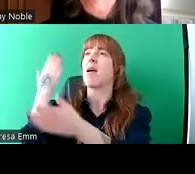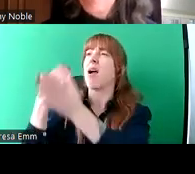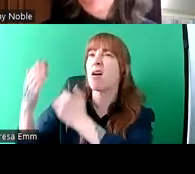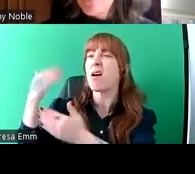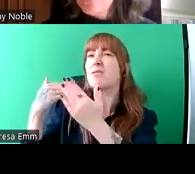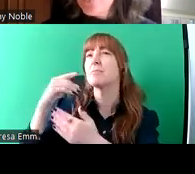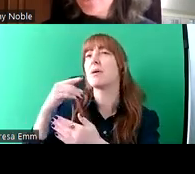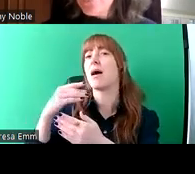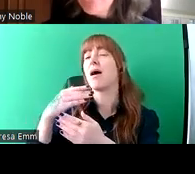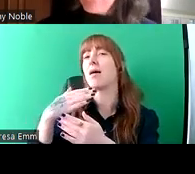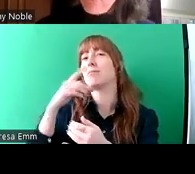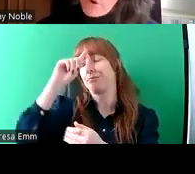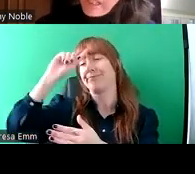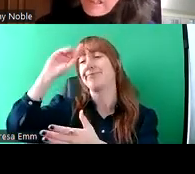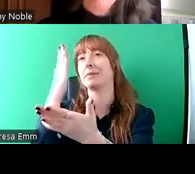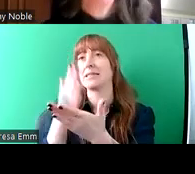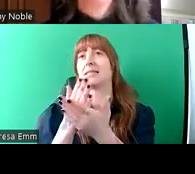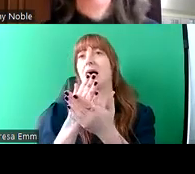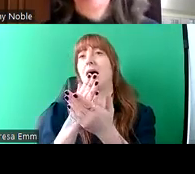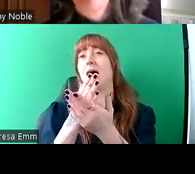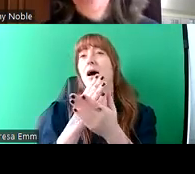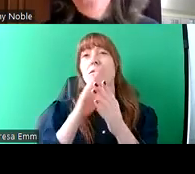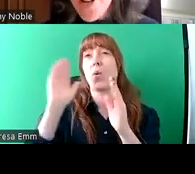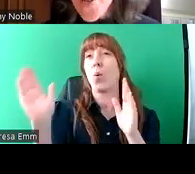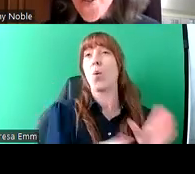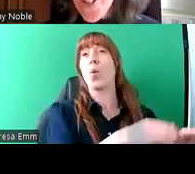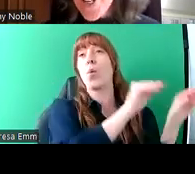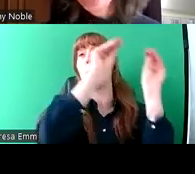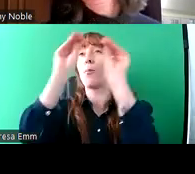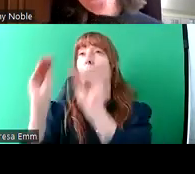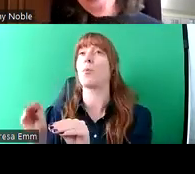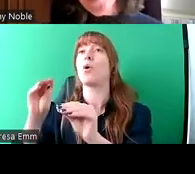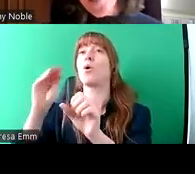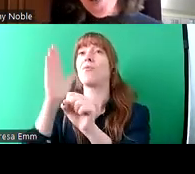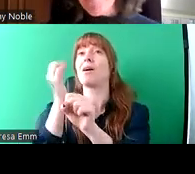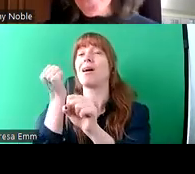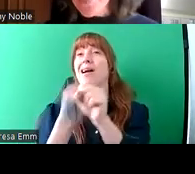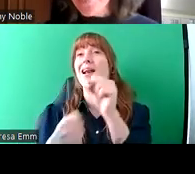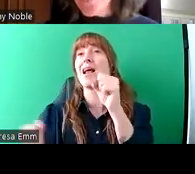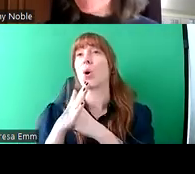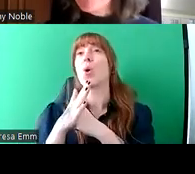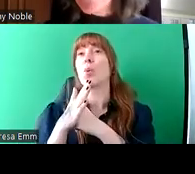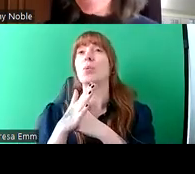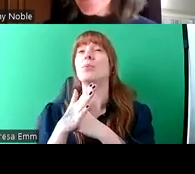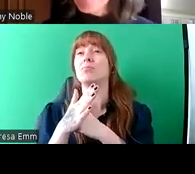Archive was transferred, completely, to Glasgow. Now considering this is a time when the library